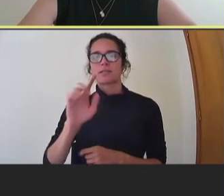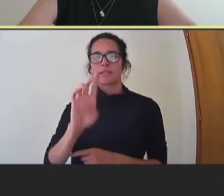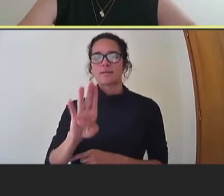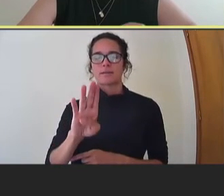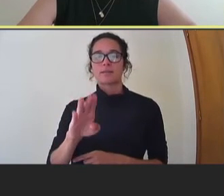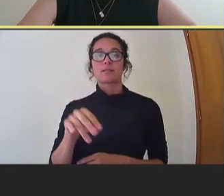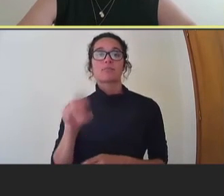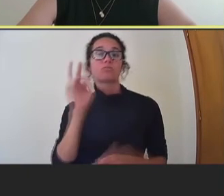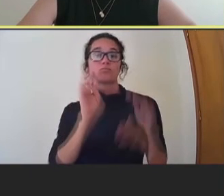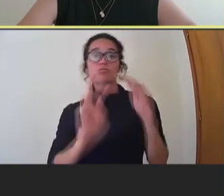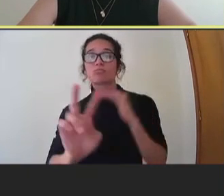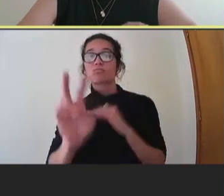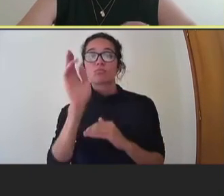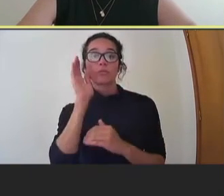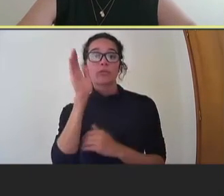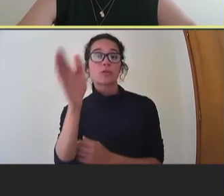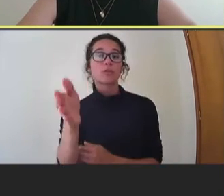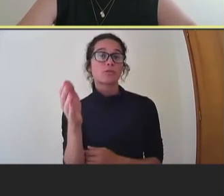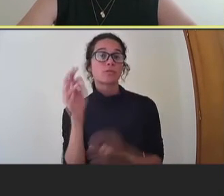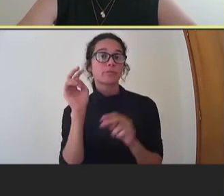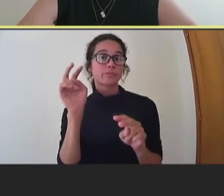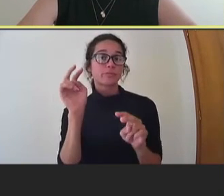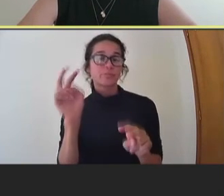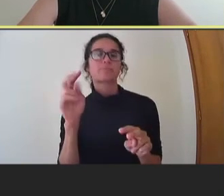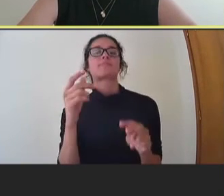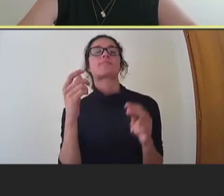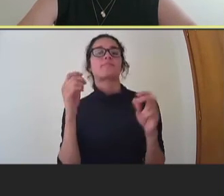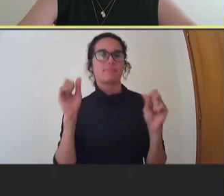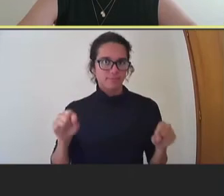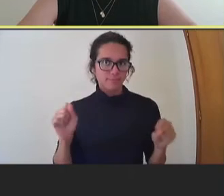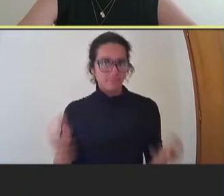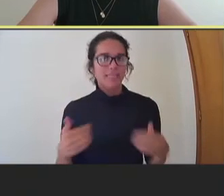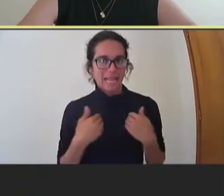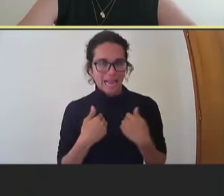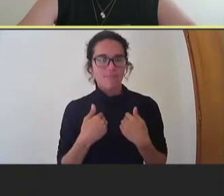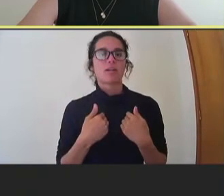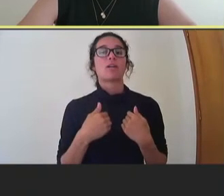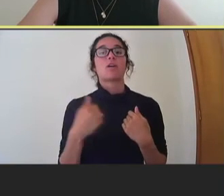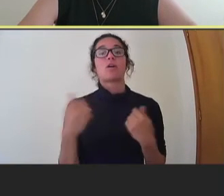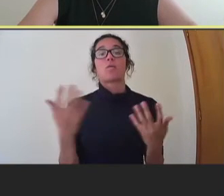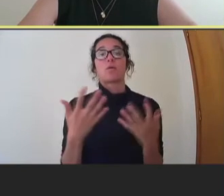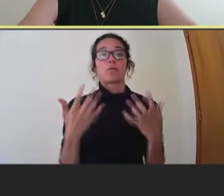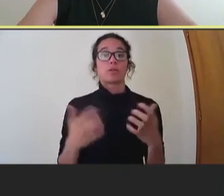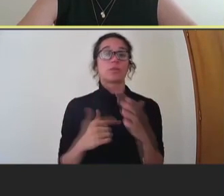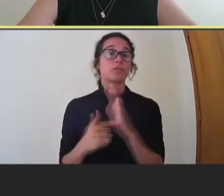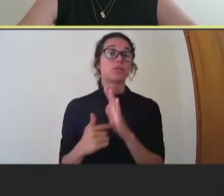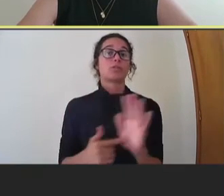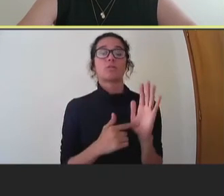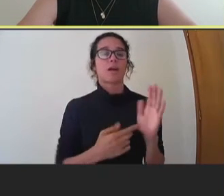And this is very much potential. But what we want to show is higher effectiveness,